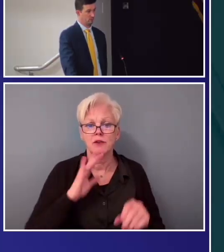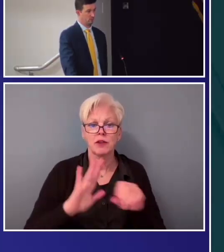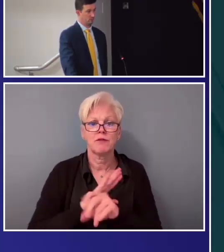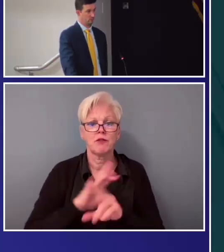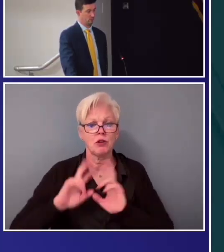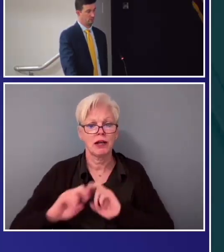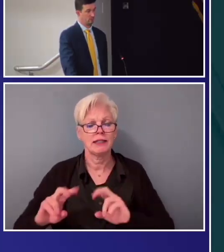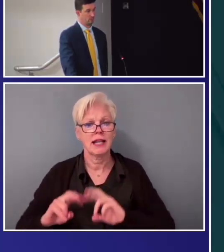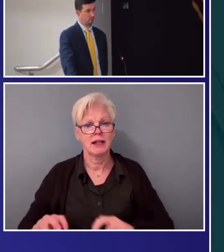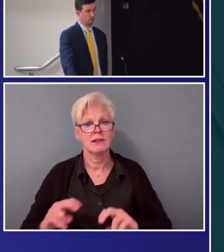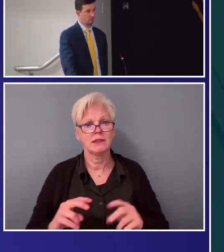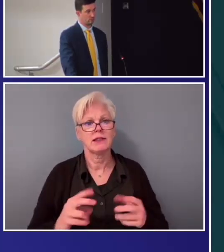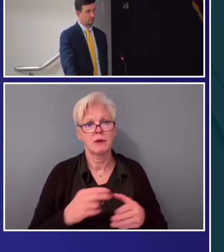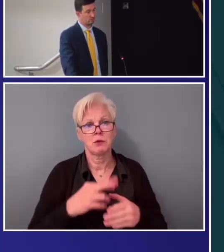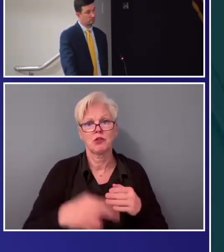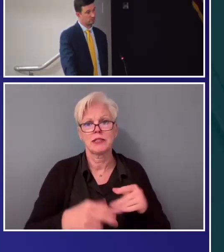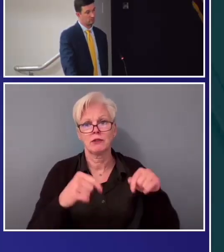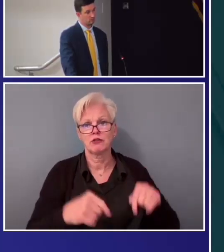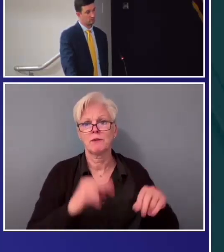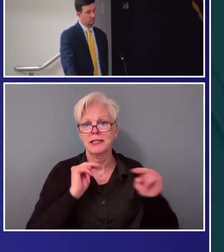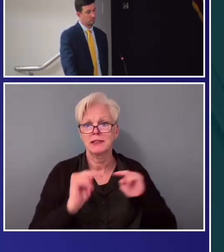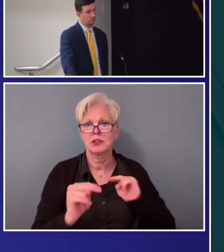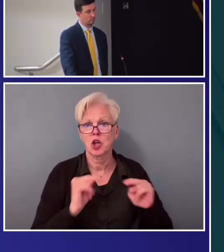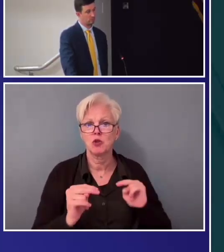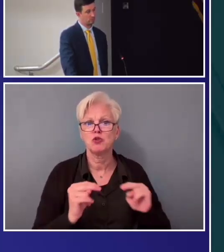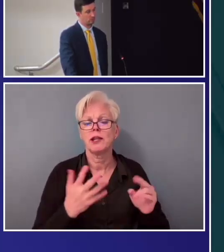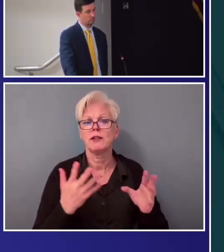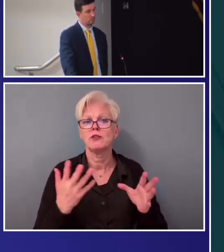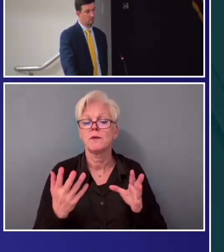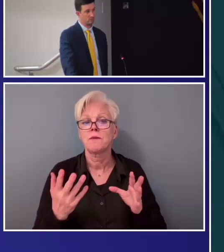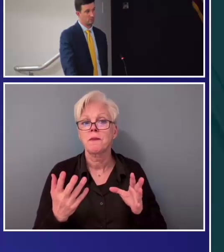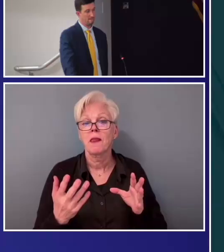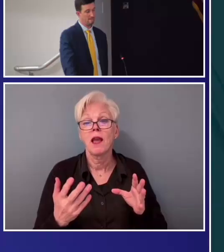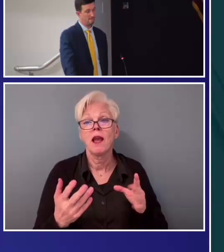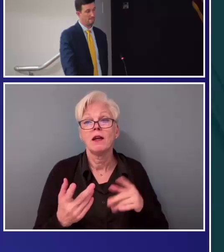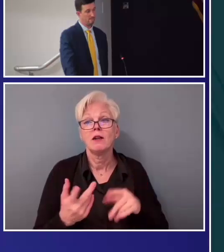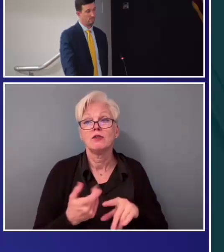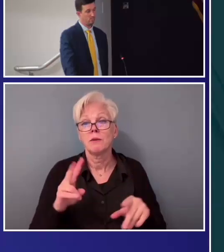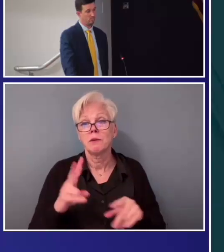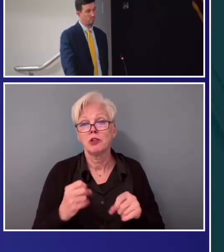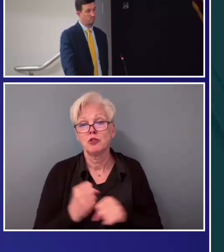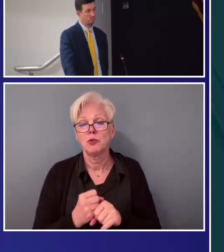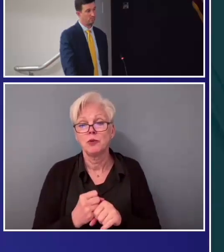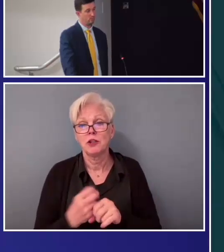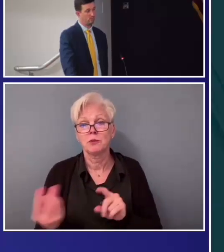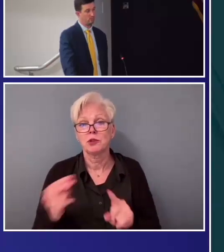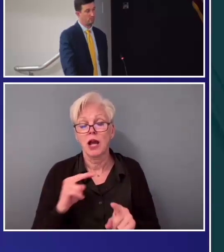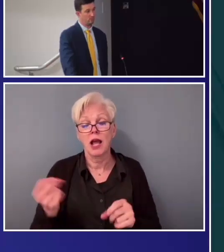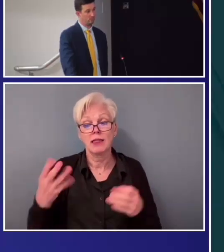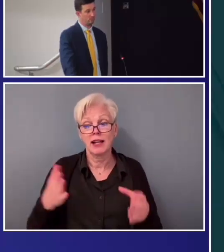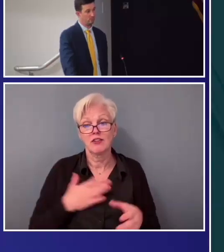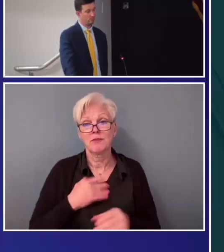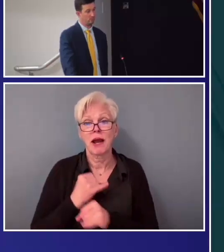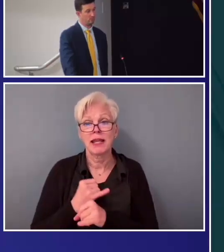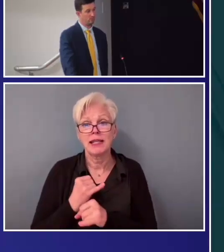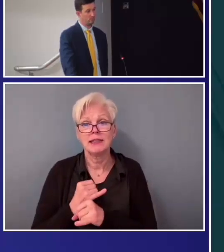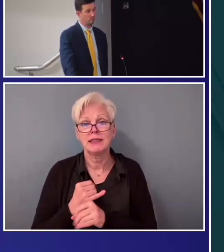this negotiation, would -- and I say this from a two-year perspective, institution, a lot of my institutions within the state of Arkansas,